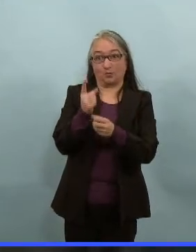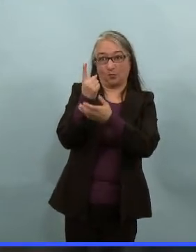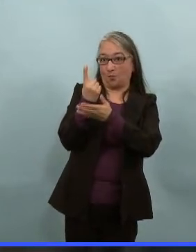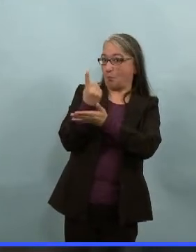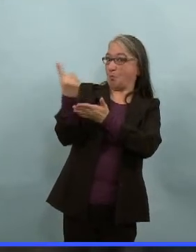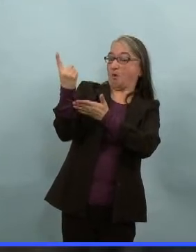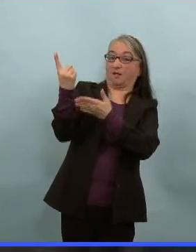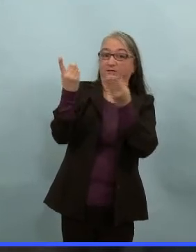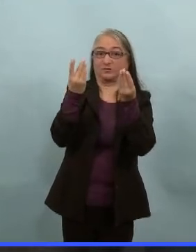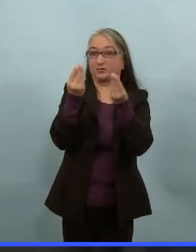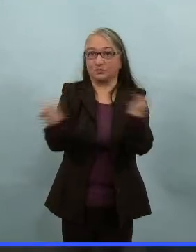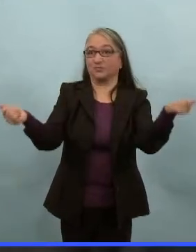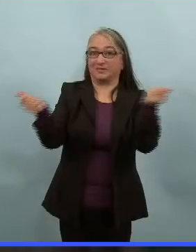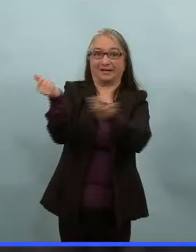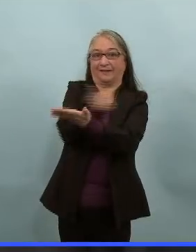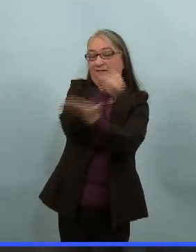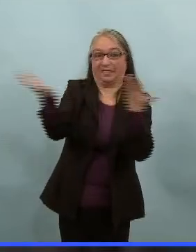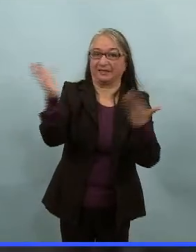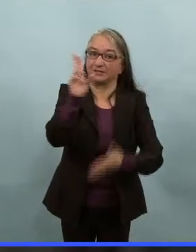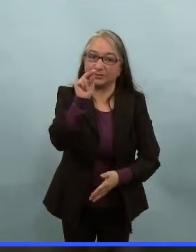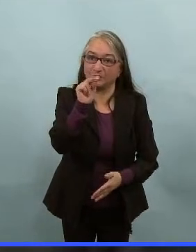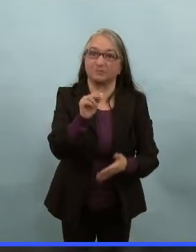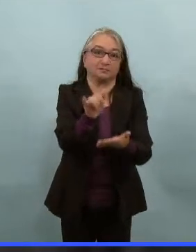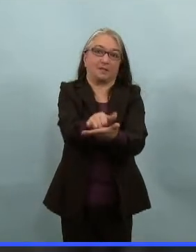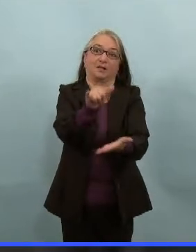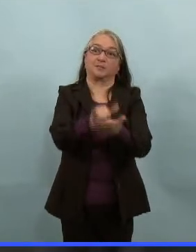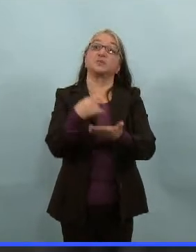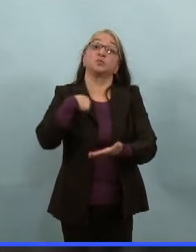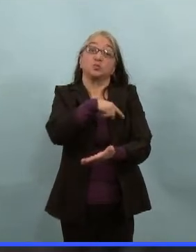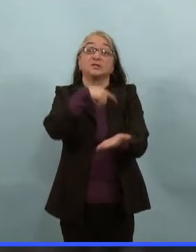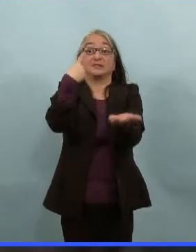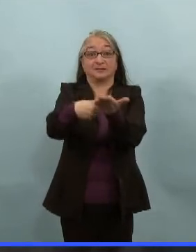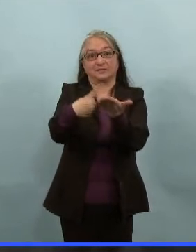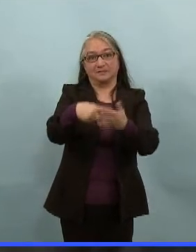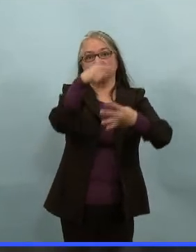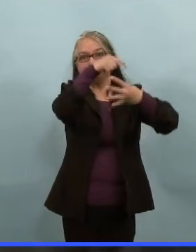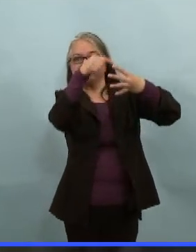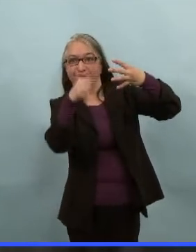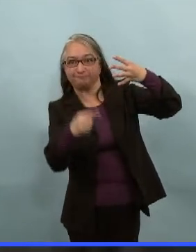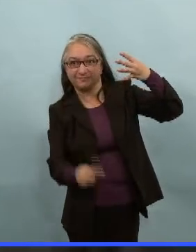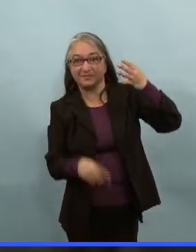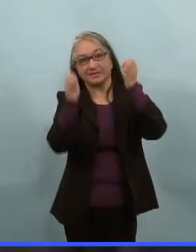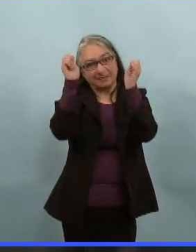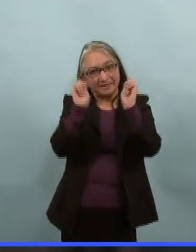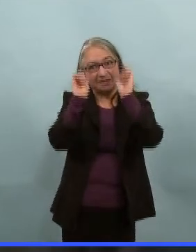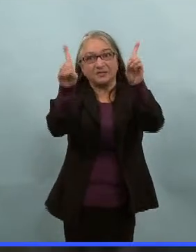tools again right we talked about education orders mass testing there's treatment options if you're